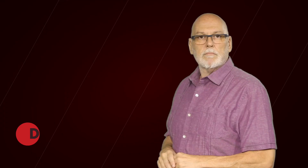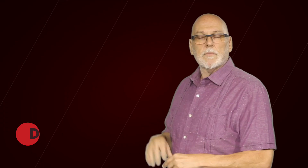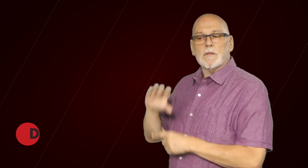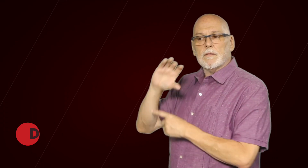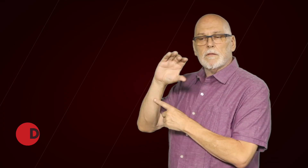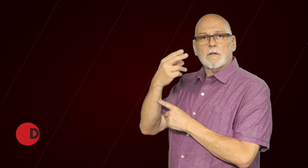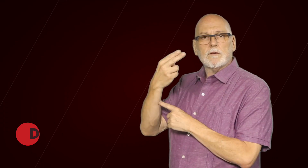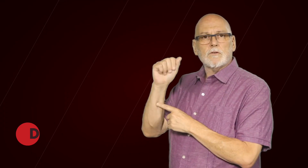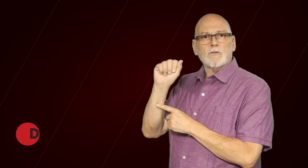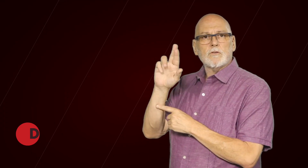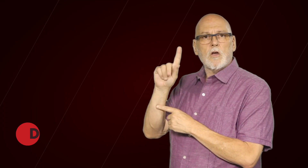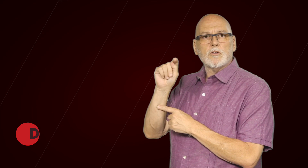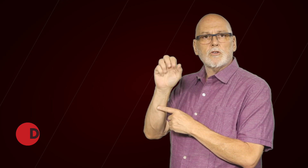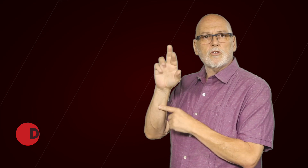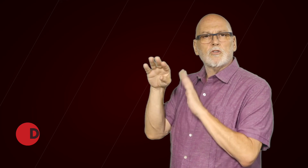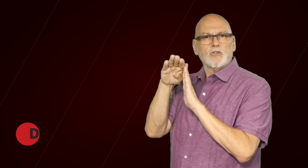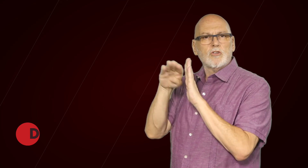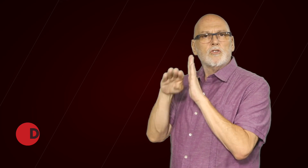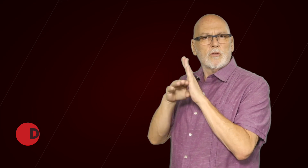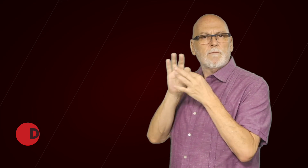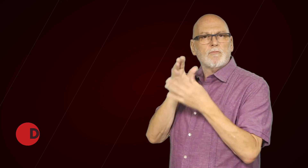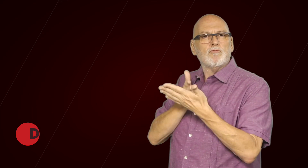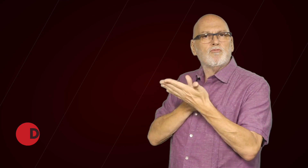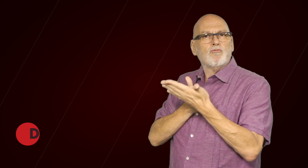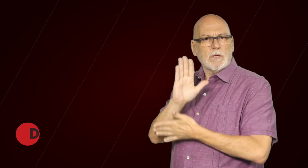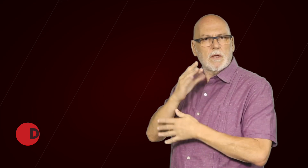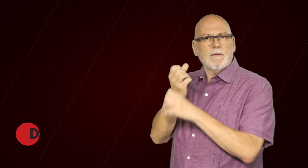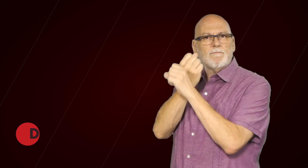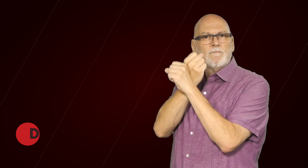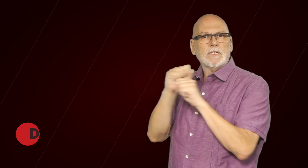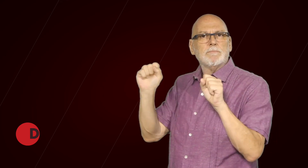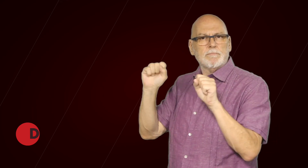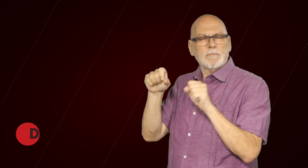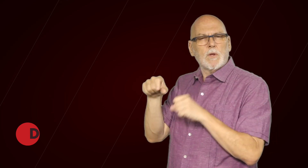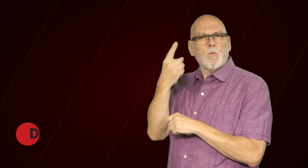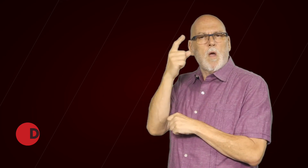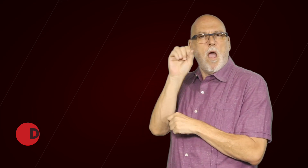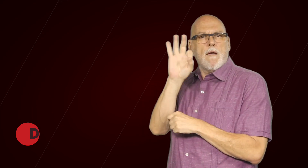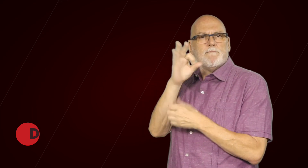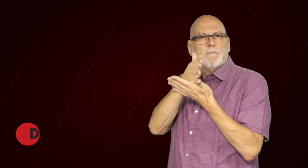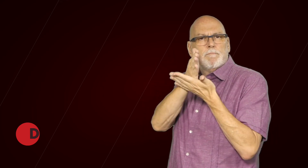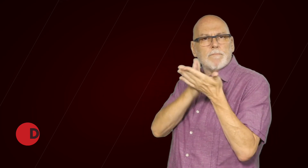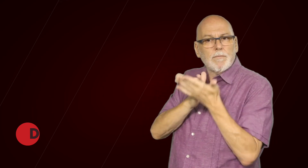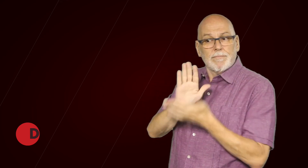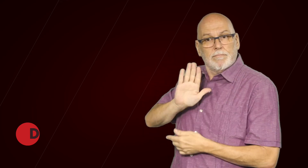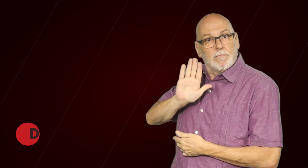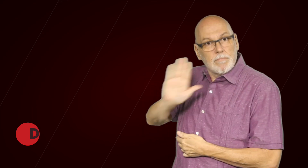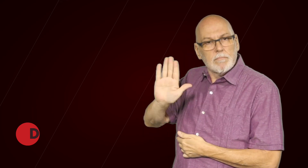[ANSELMO]: The Charter of Rights and Freedoms is one part of the Canadian